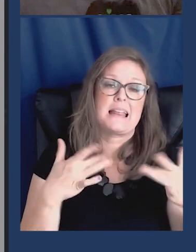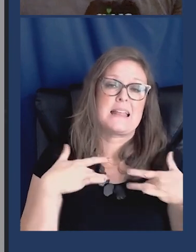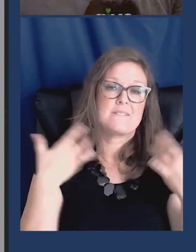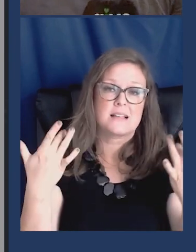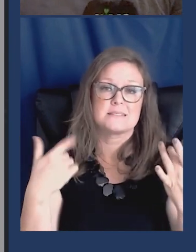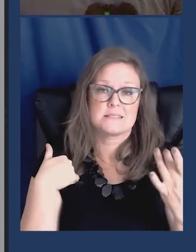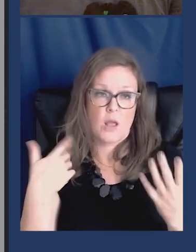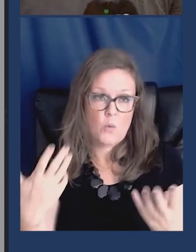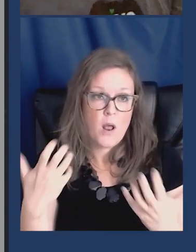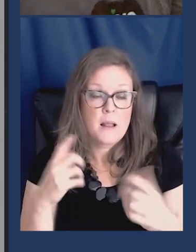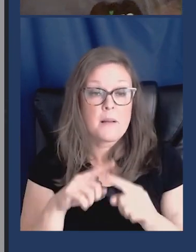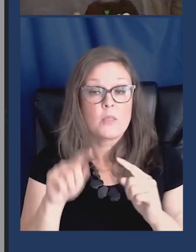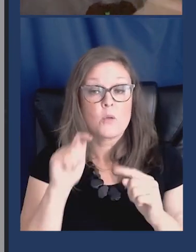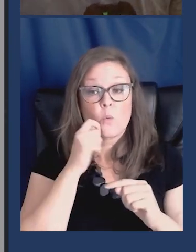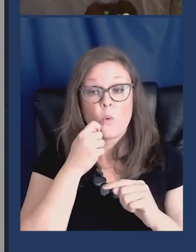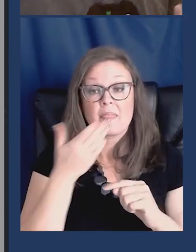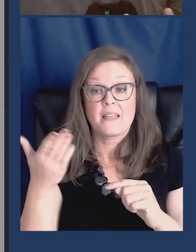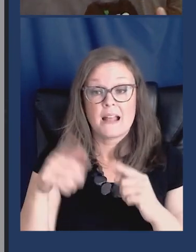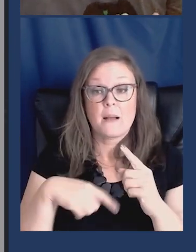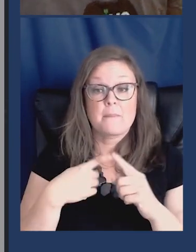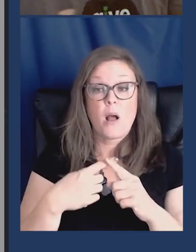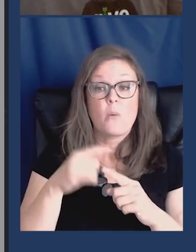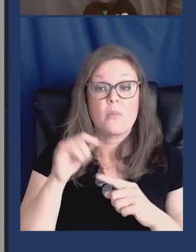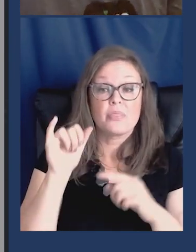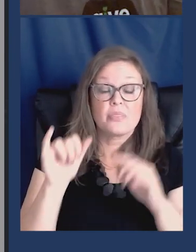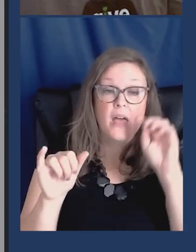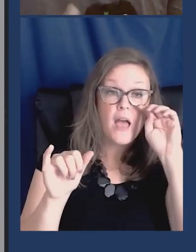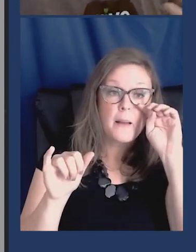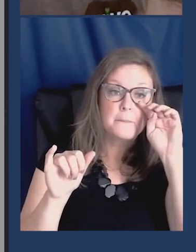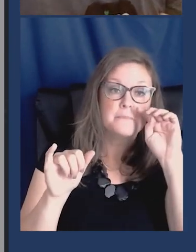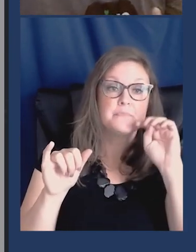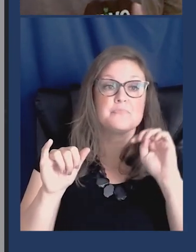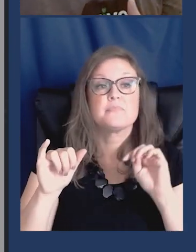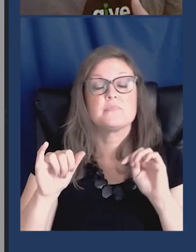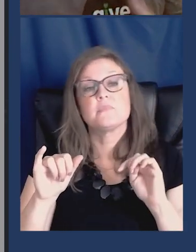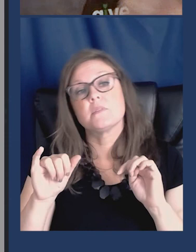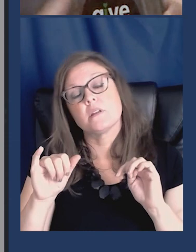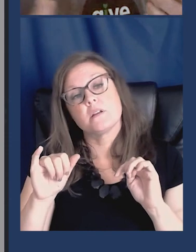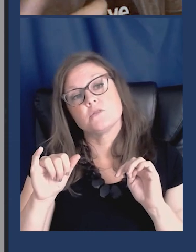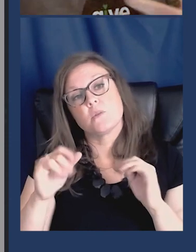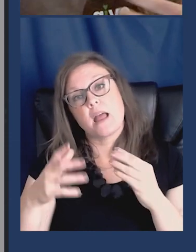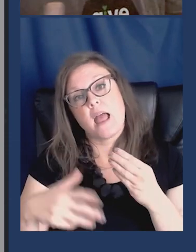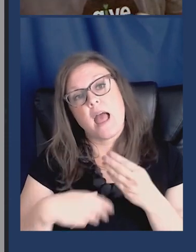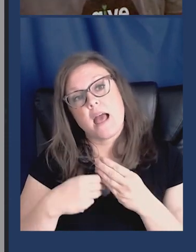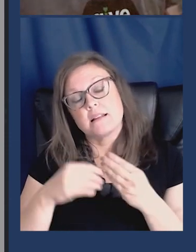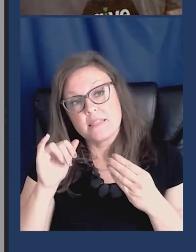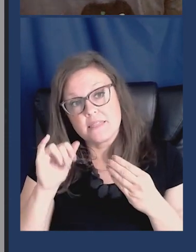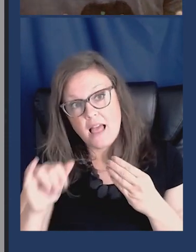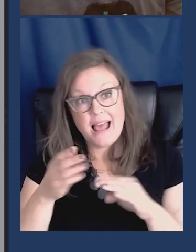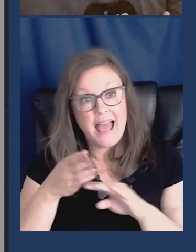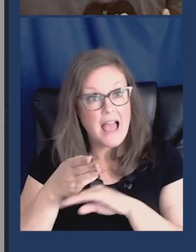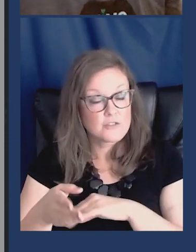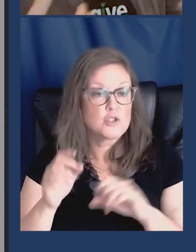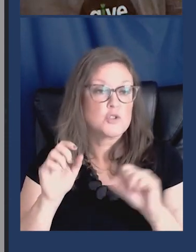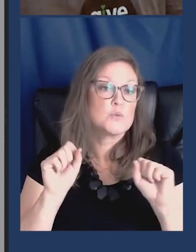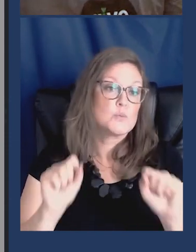events is in addition to being able to aggregate them afterwards, things like that. You can actually action these in real time. You can grant rewards